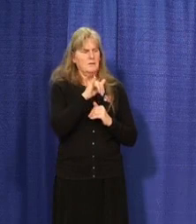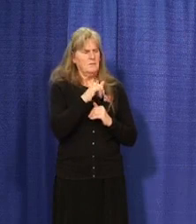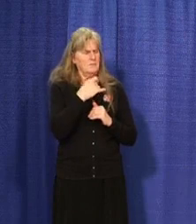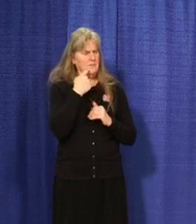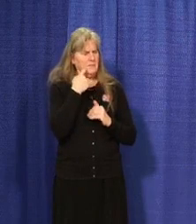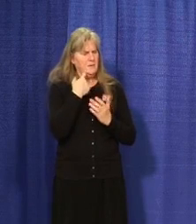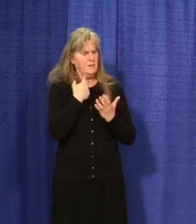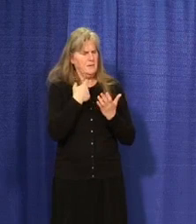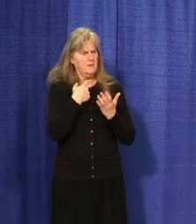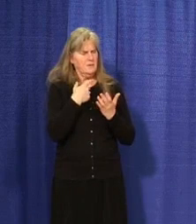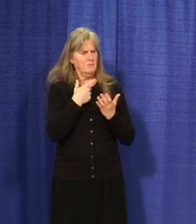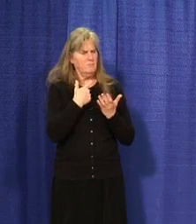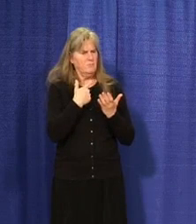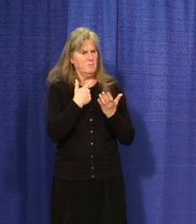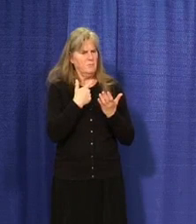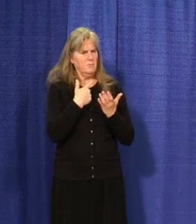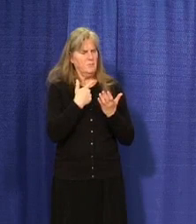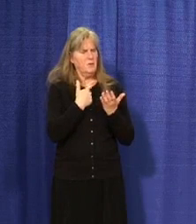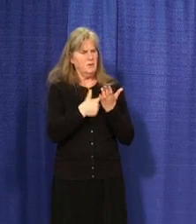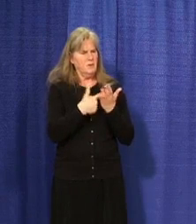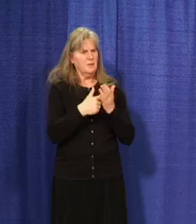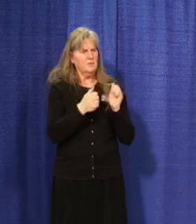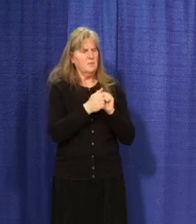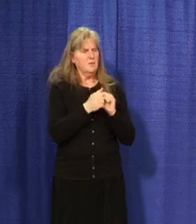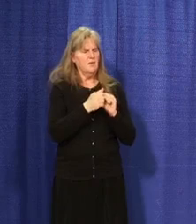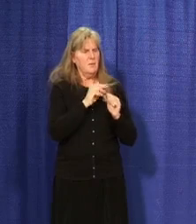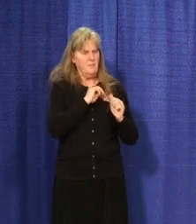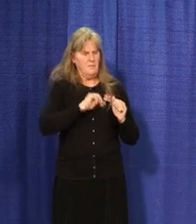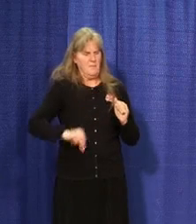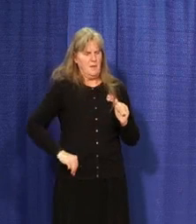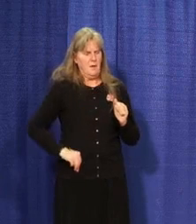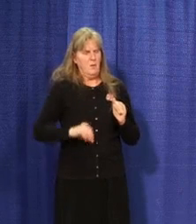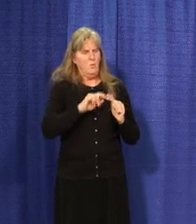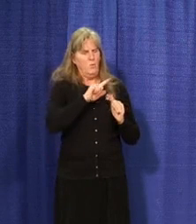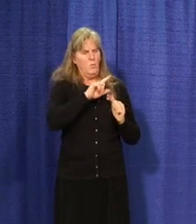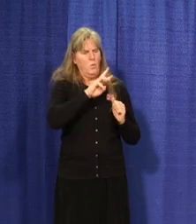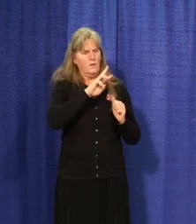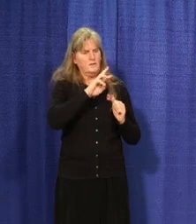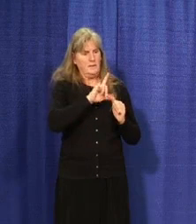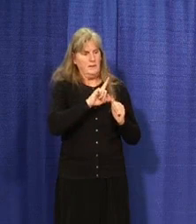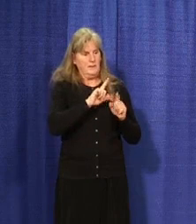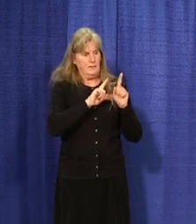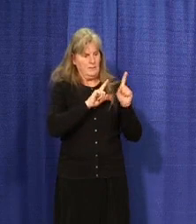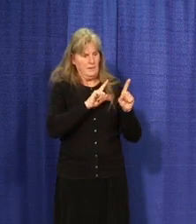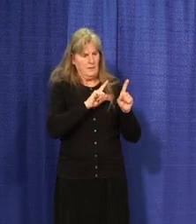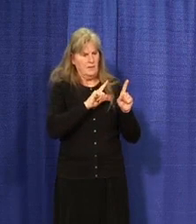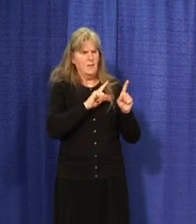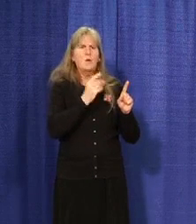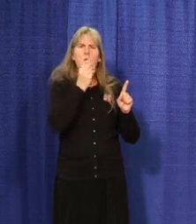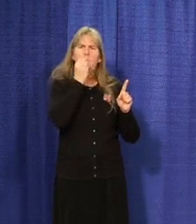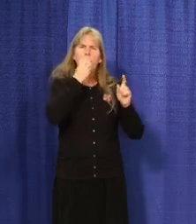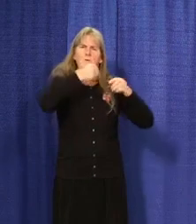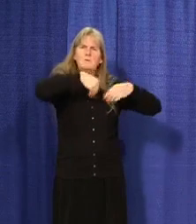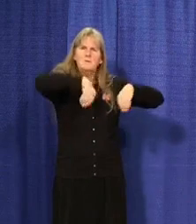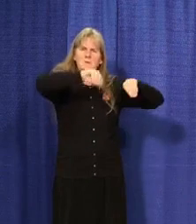I spoke to the Mayor of Watson Lake yesterday and he mentioned, at least in the grocery store which was identified as one of